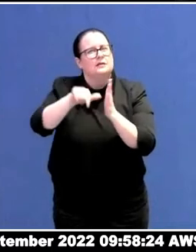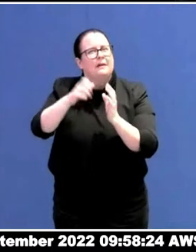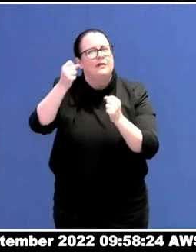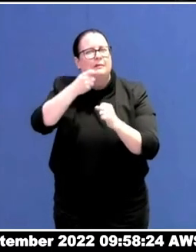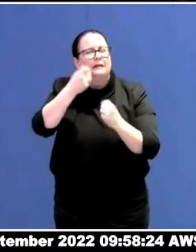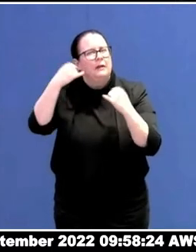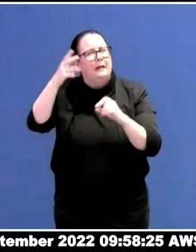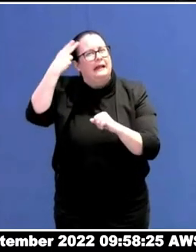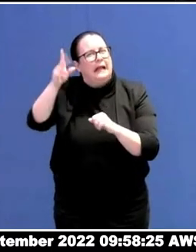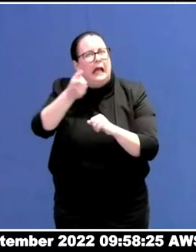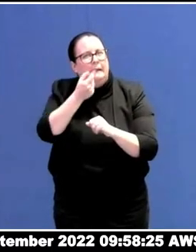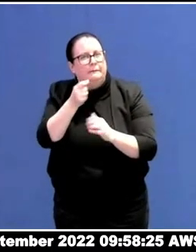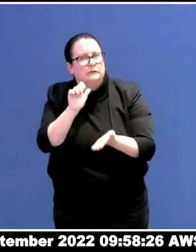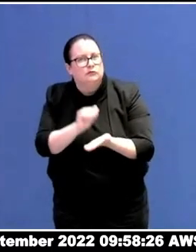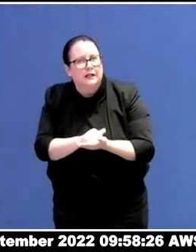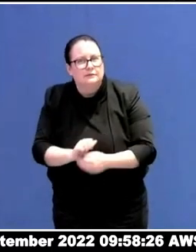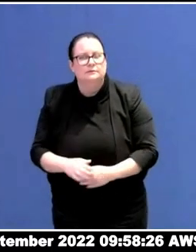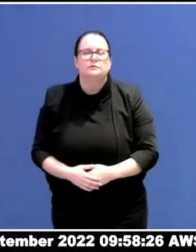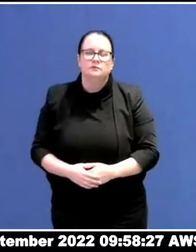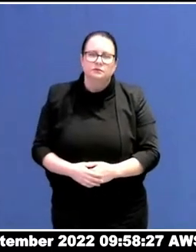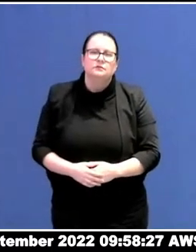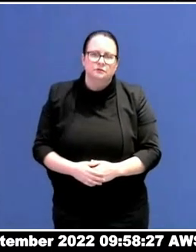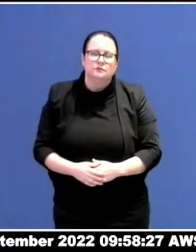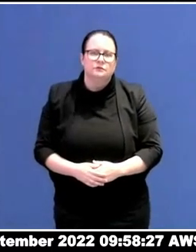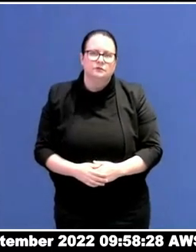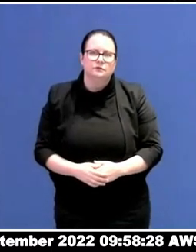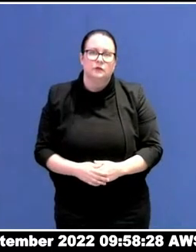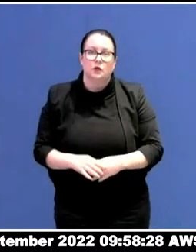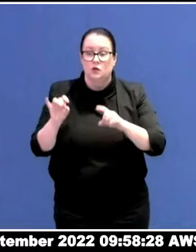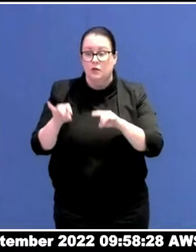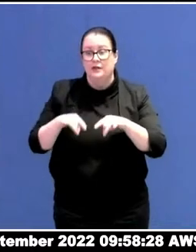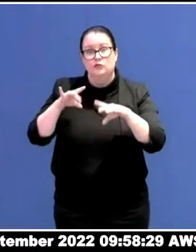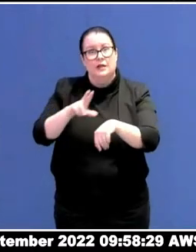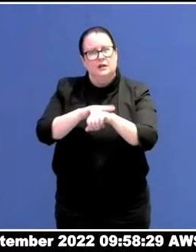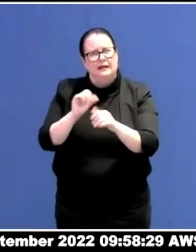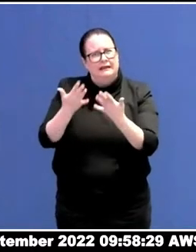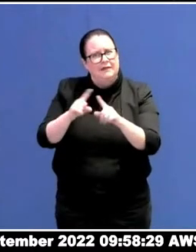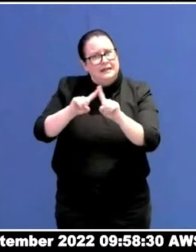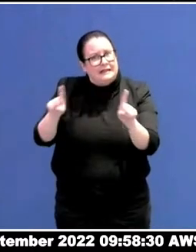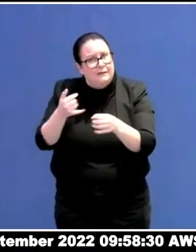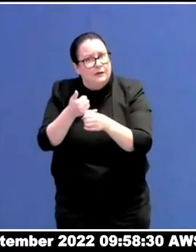Definitely. MR GRIFFIN: So did the Australian paediatrician prescribe some other medication? TERRY: Yes.